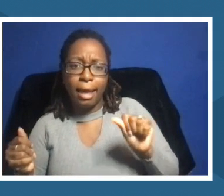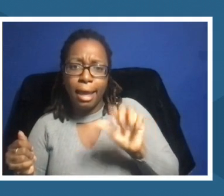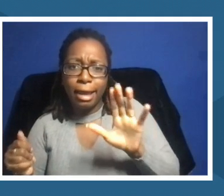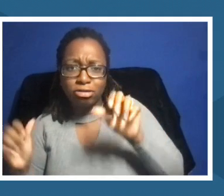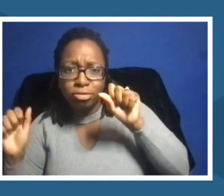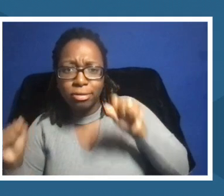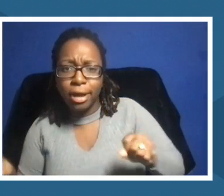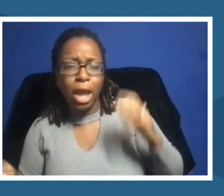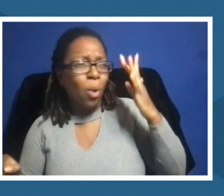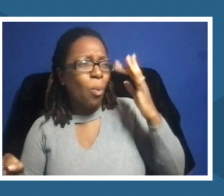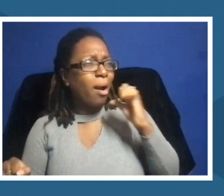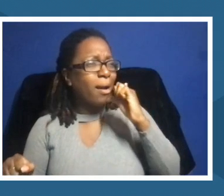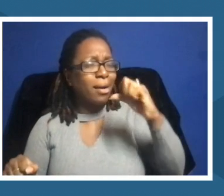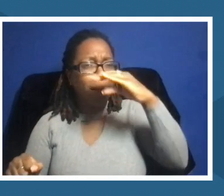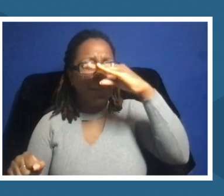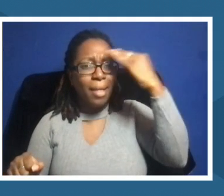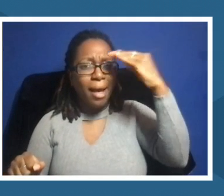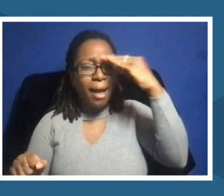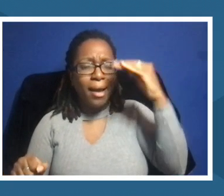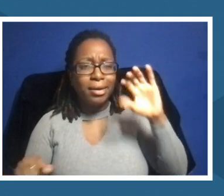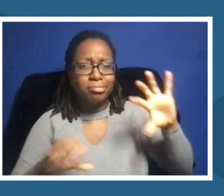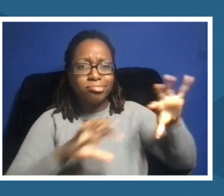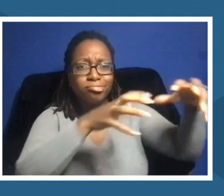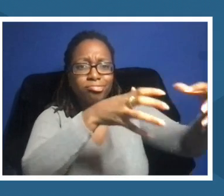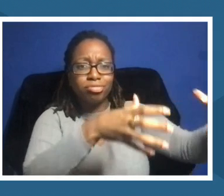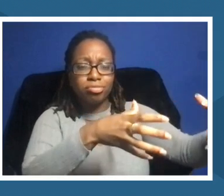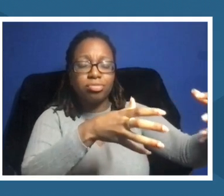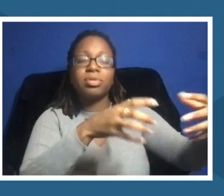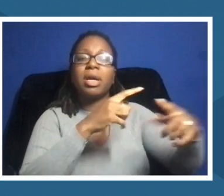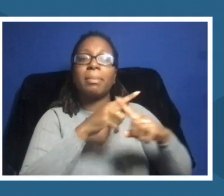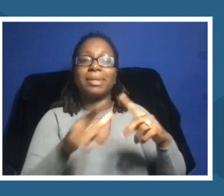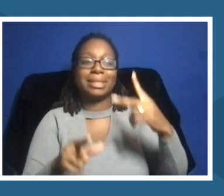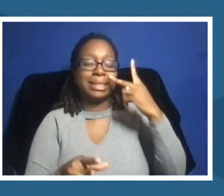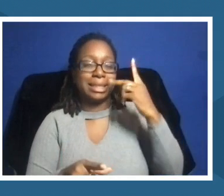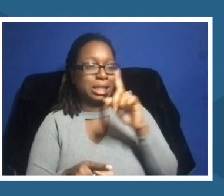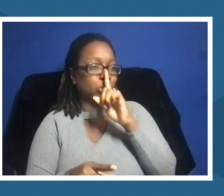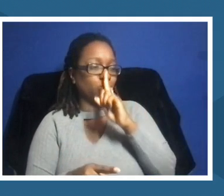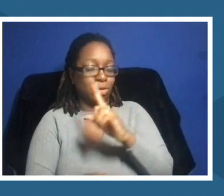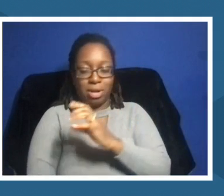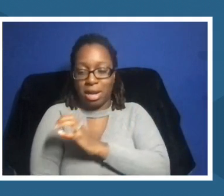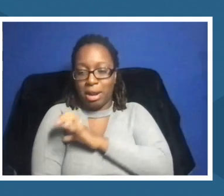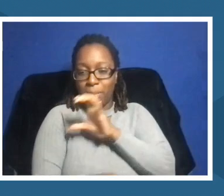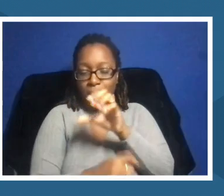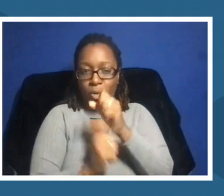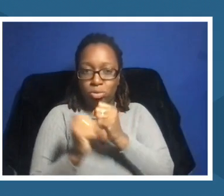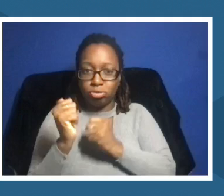systemic institutional the ideological power structures that create and